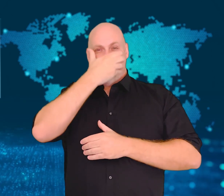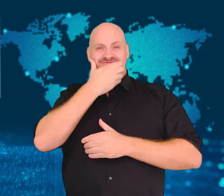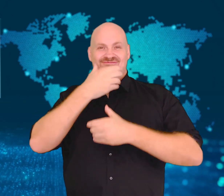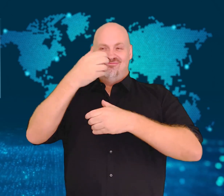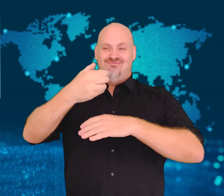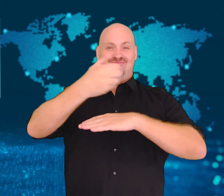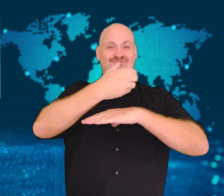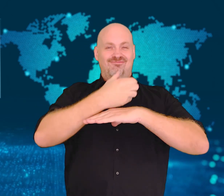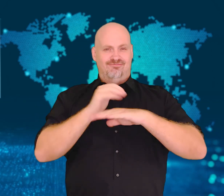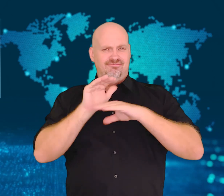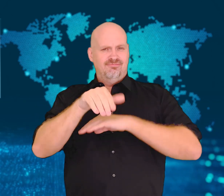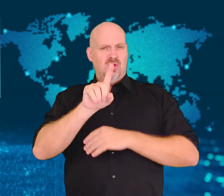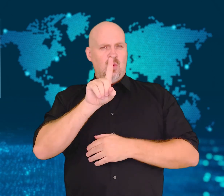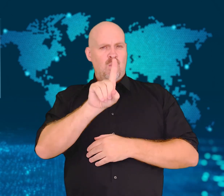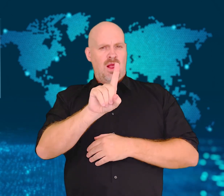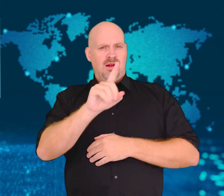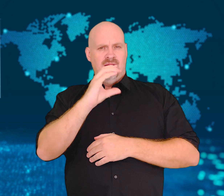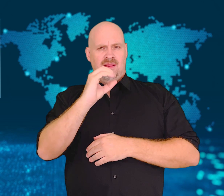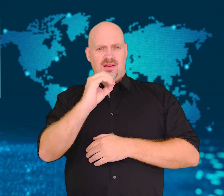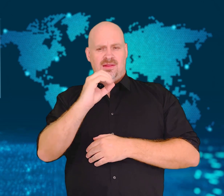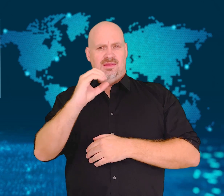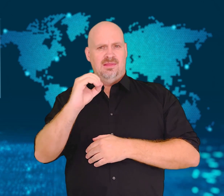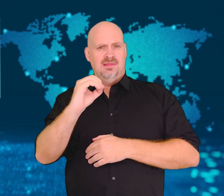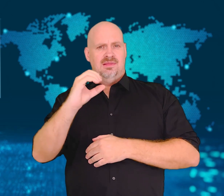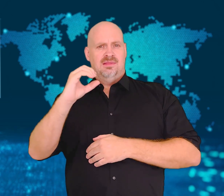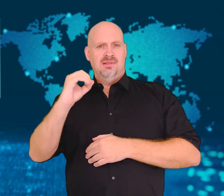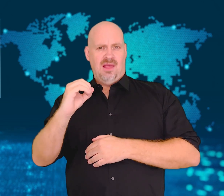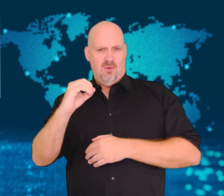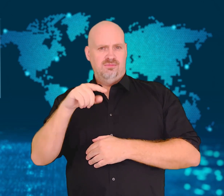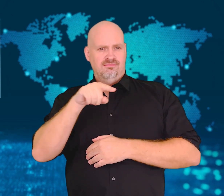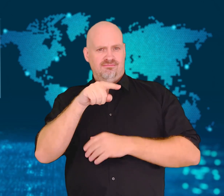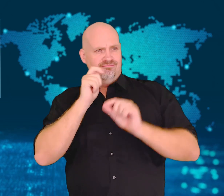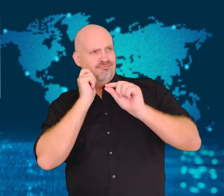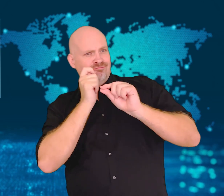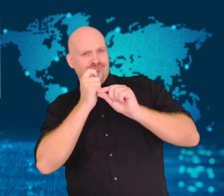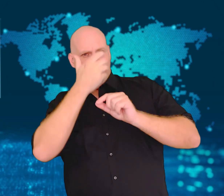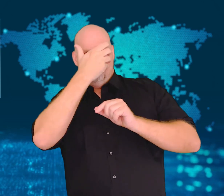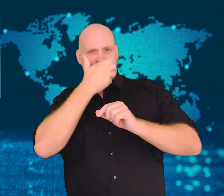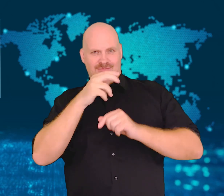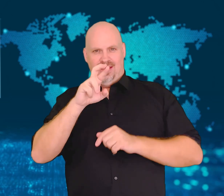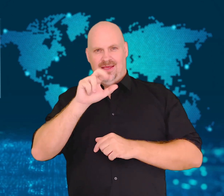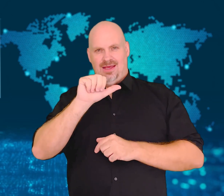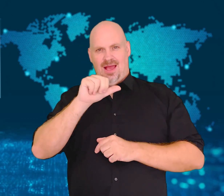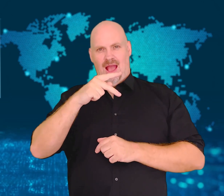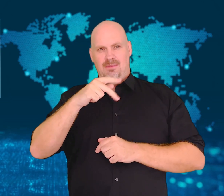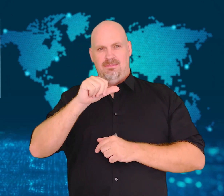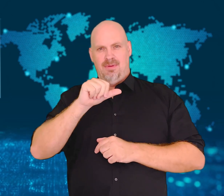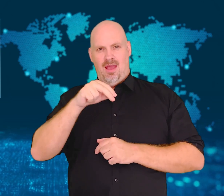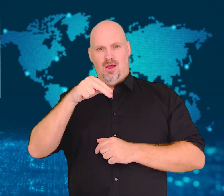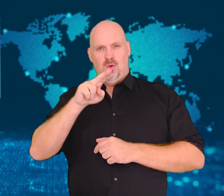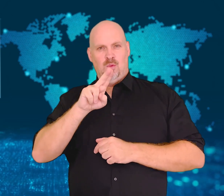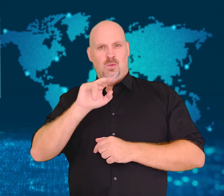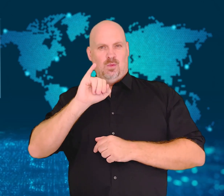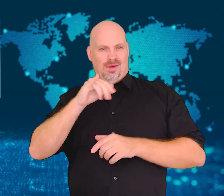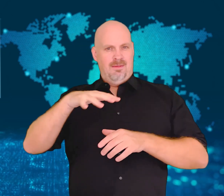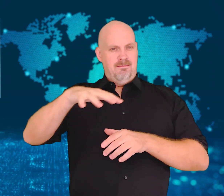The ancient carved stone figures there are known as moai. The "giant heads"